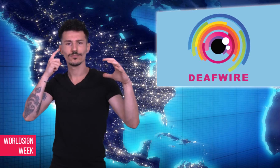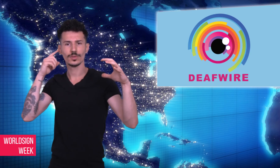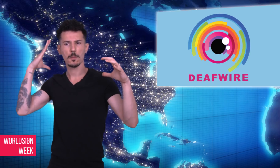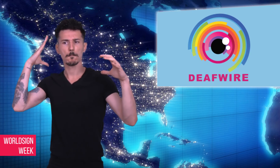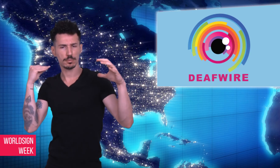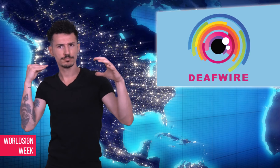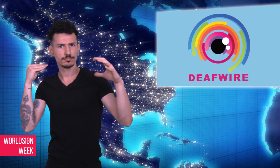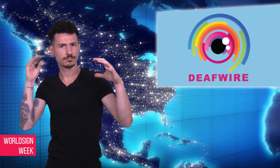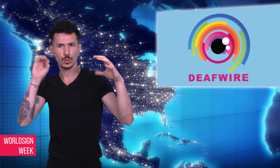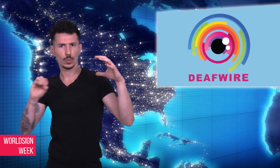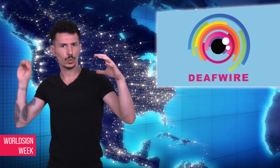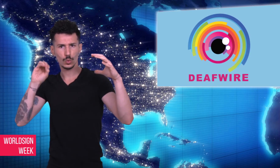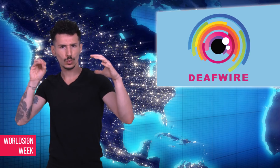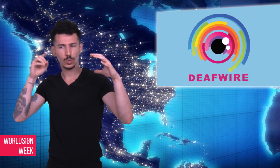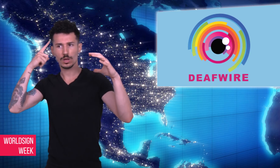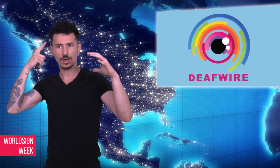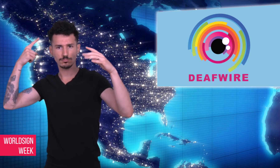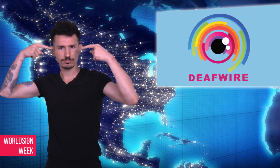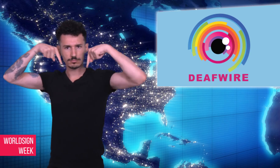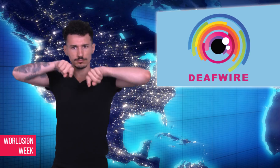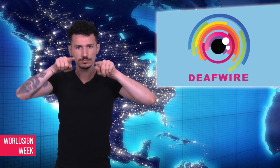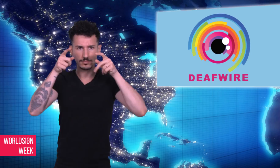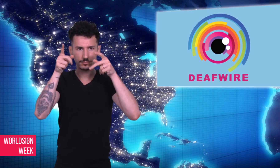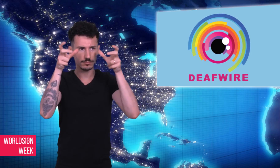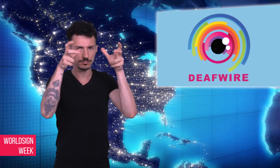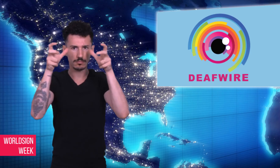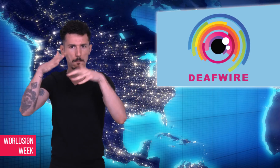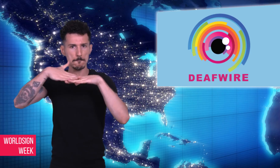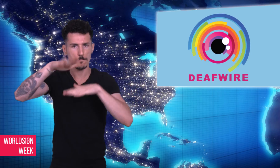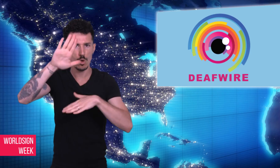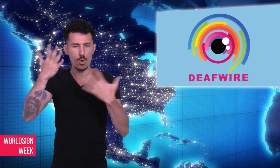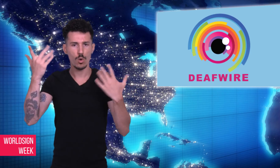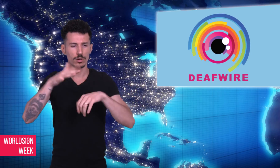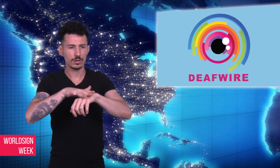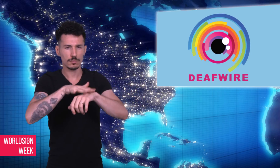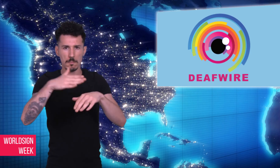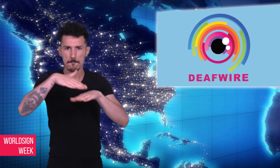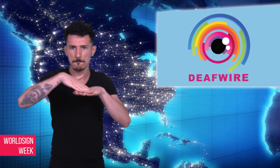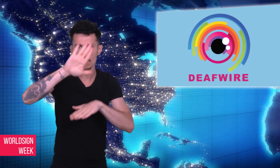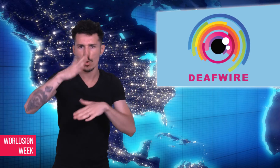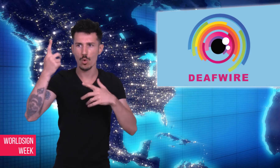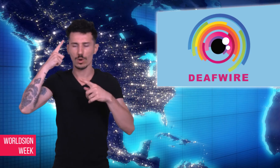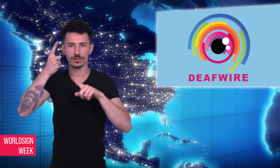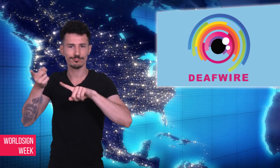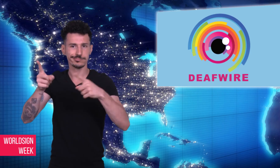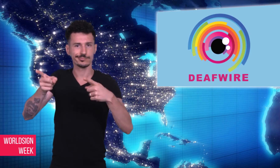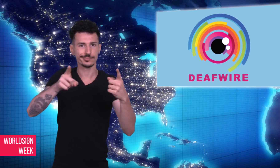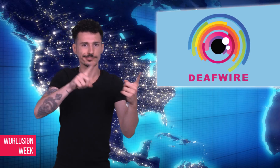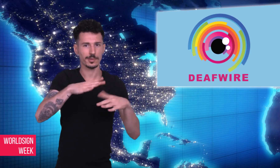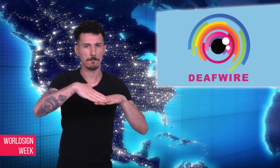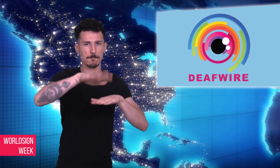fact by science that the brain reassigns its power to other sensory